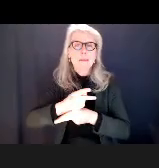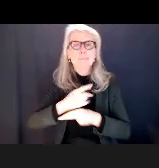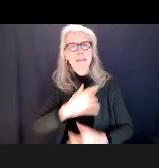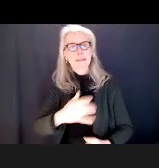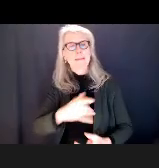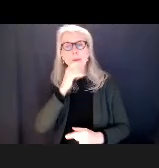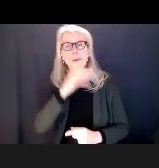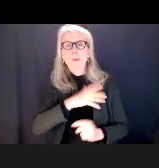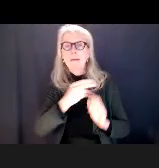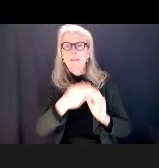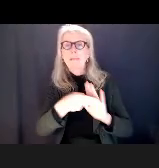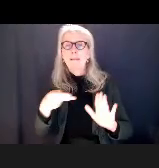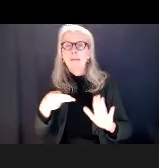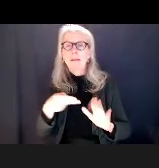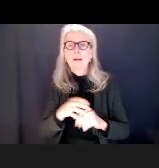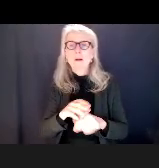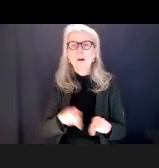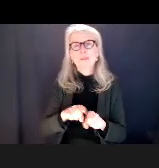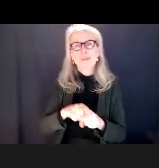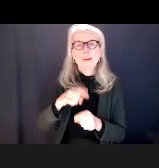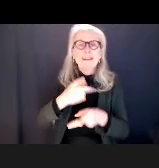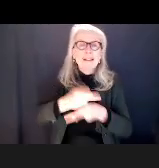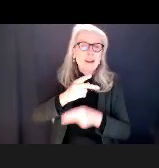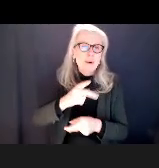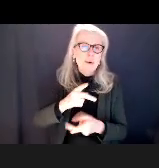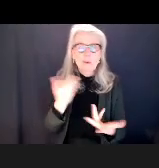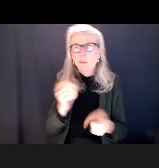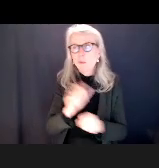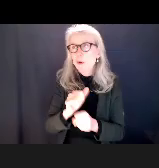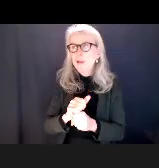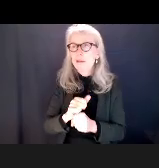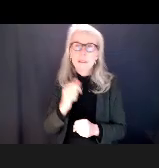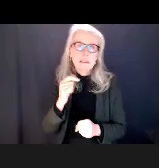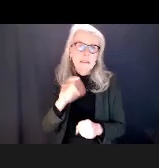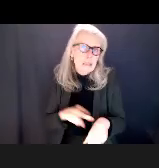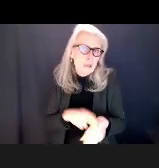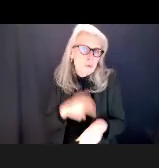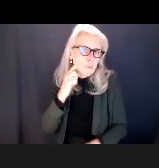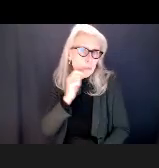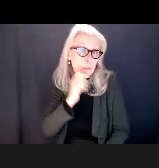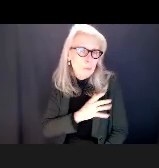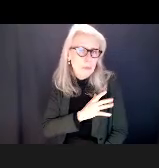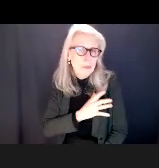has historically been constituted as natural and universal work for women, and is correspondingly